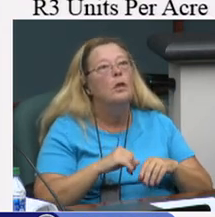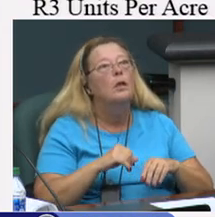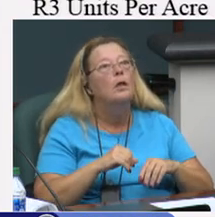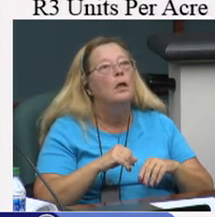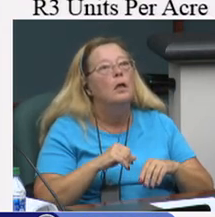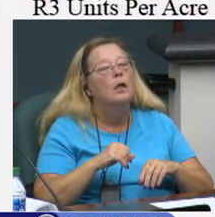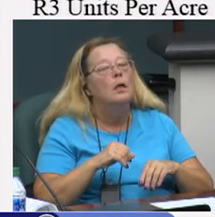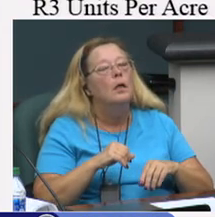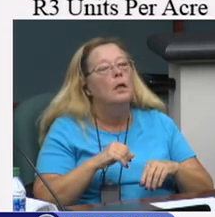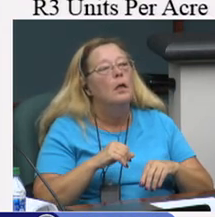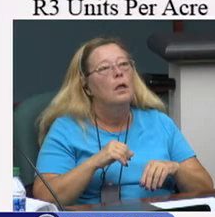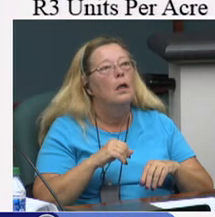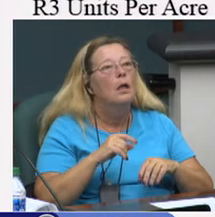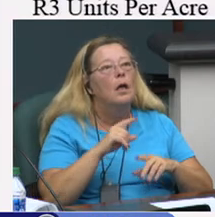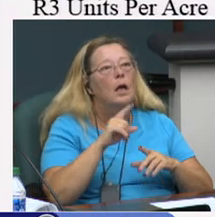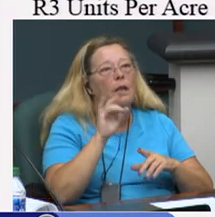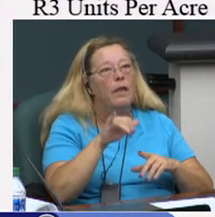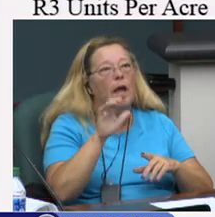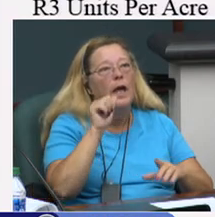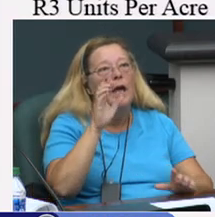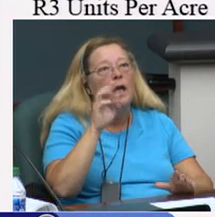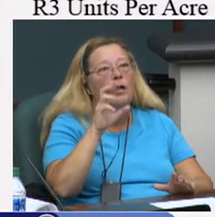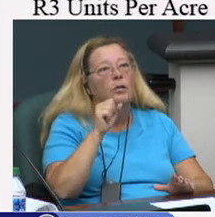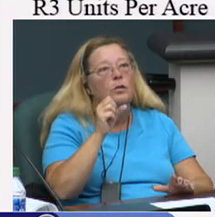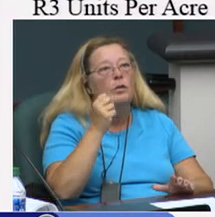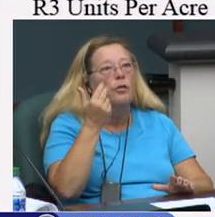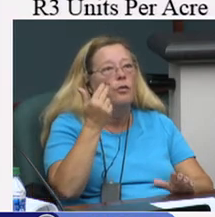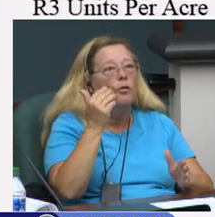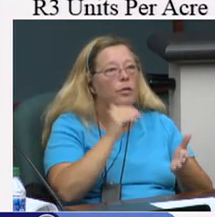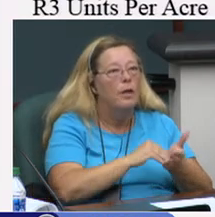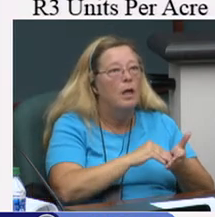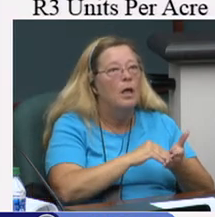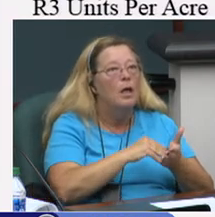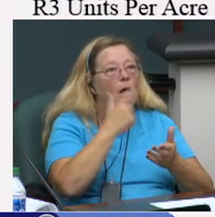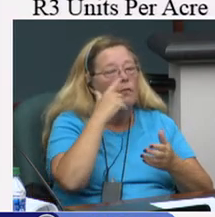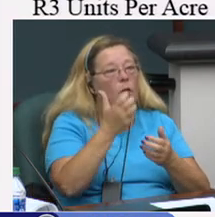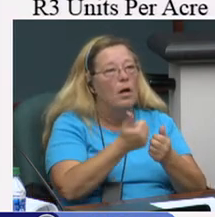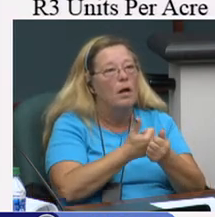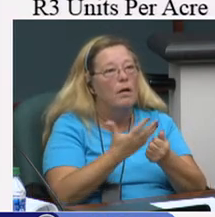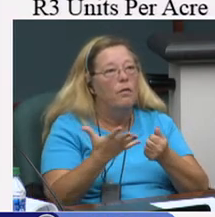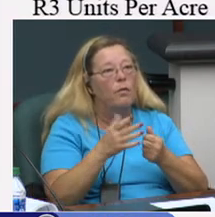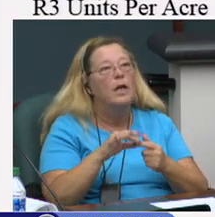those are acreage numbers so 13,000 for everything except institutional